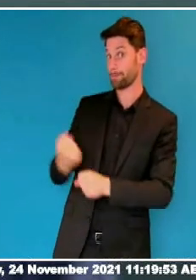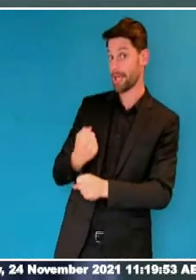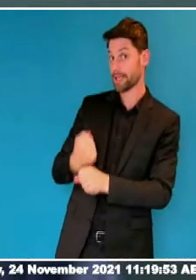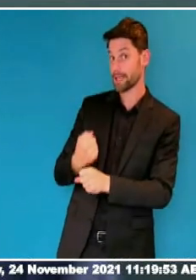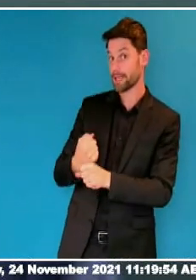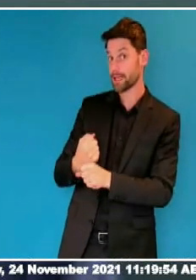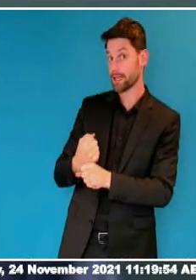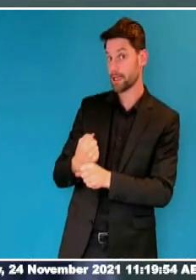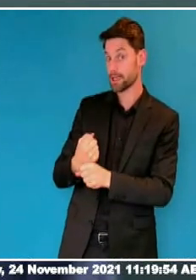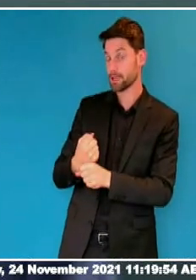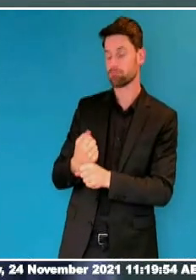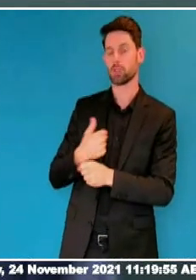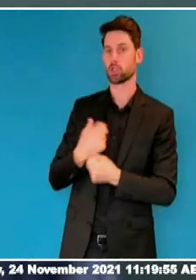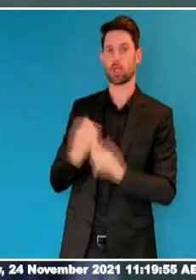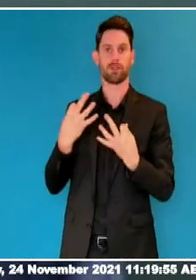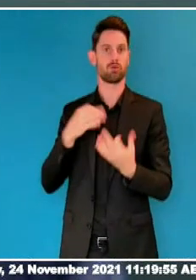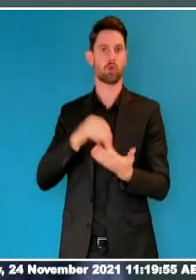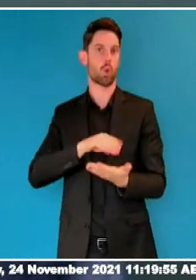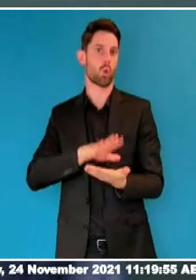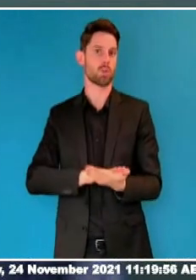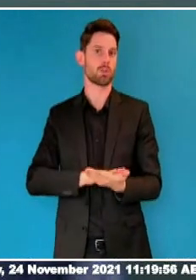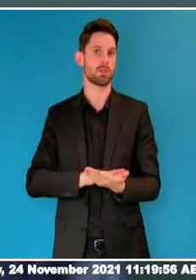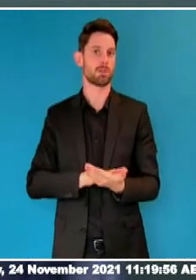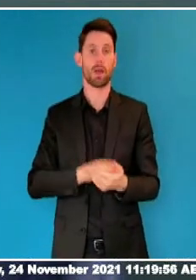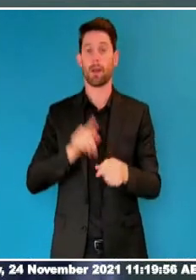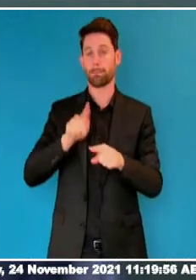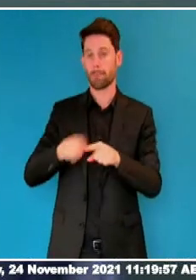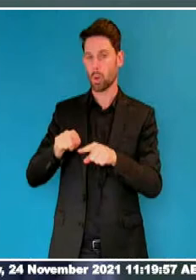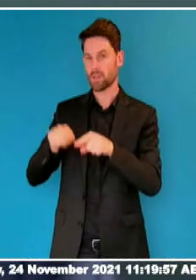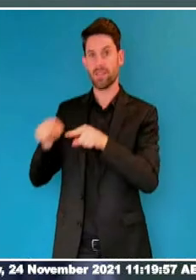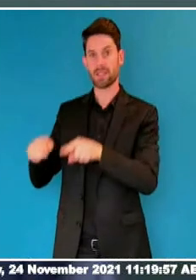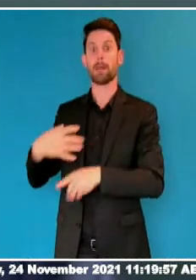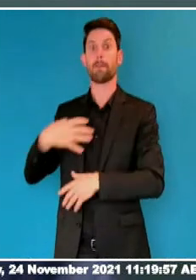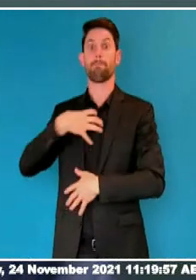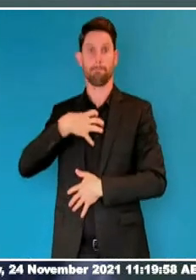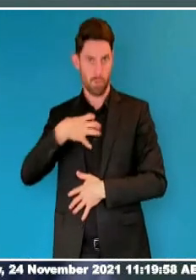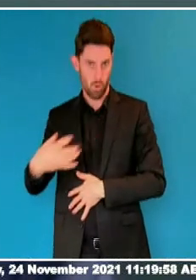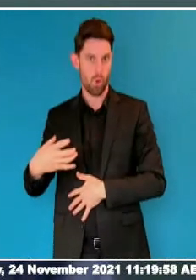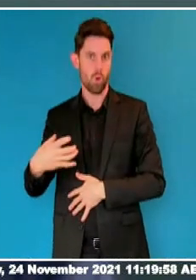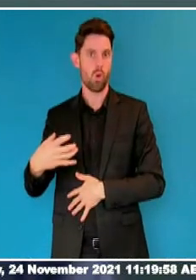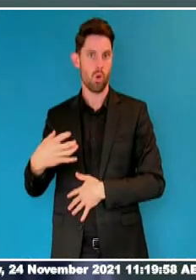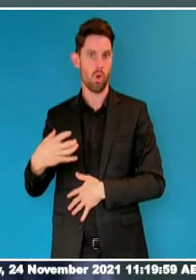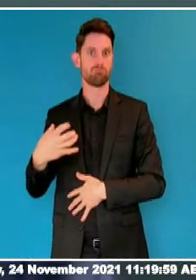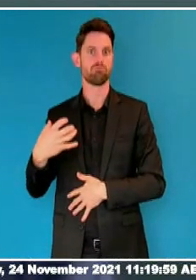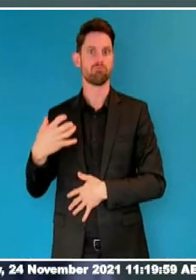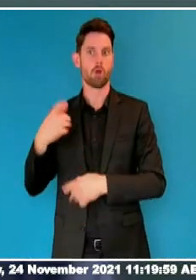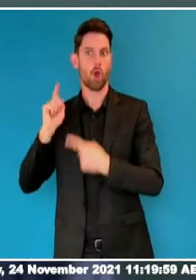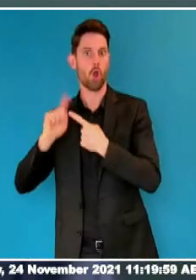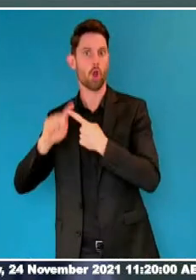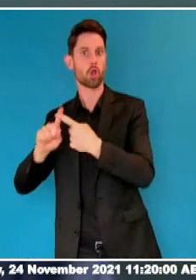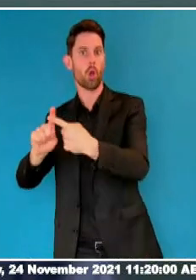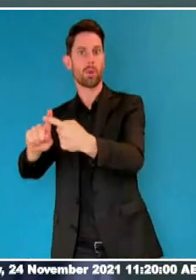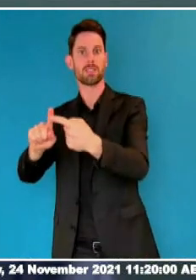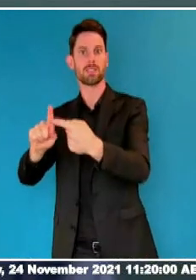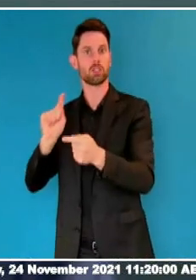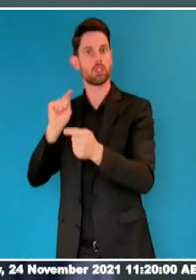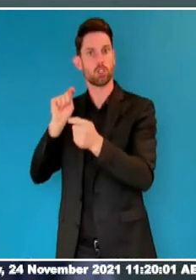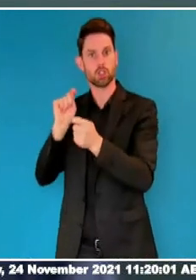Those adjustments tend to be more substantial in nature, more ongoing in nature, but I